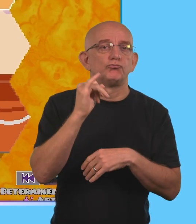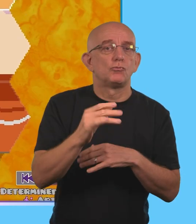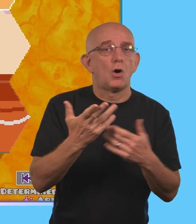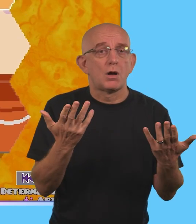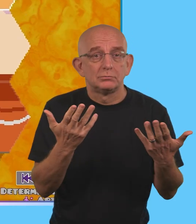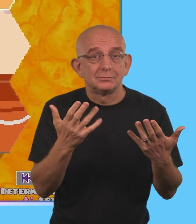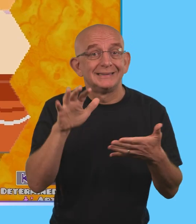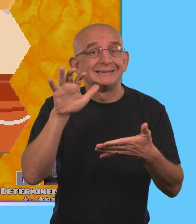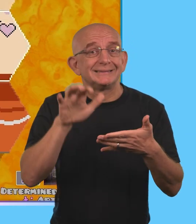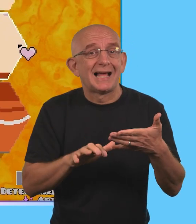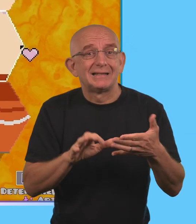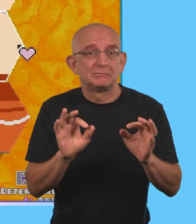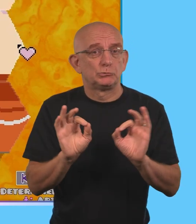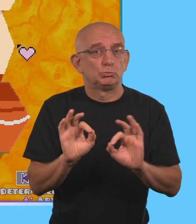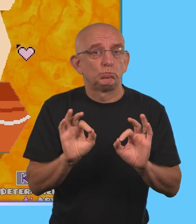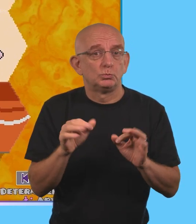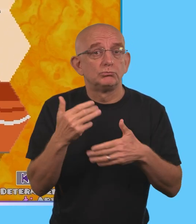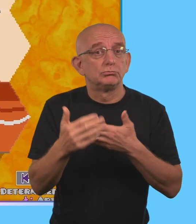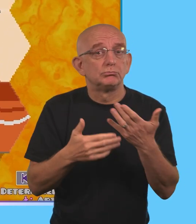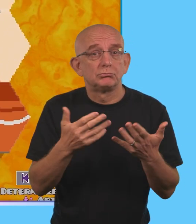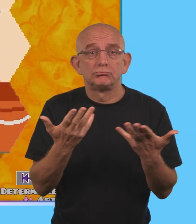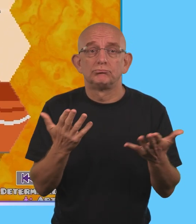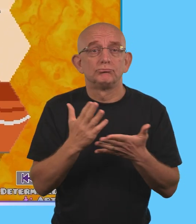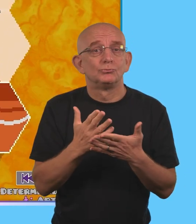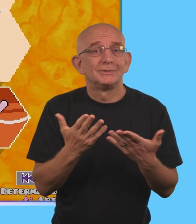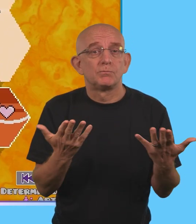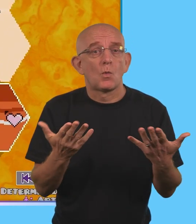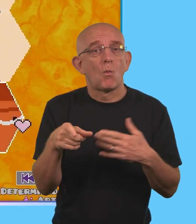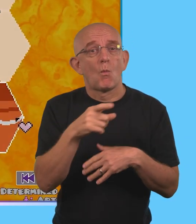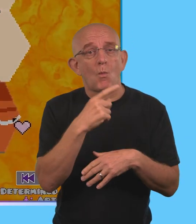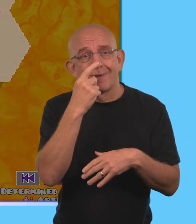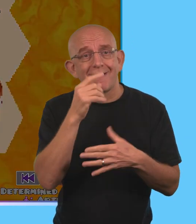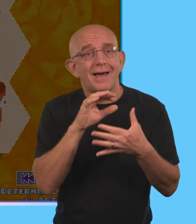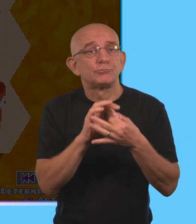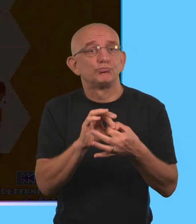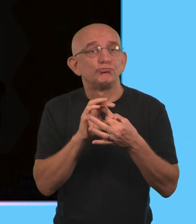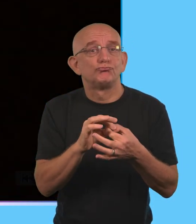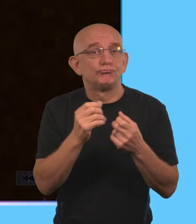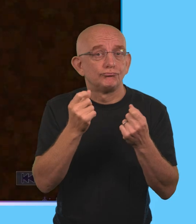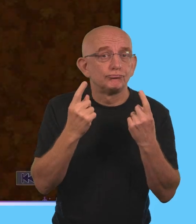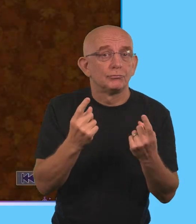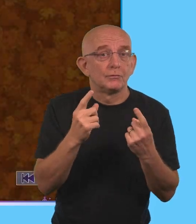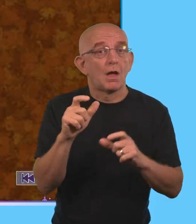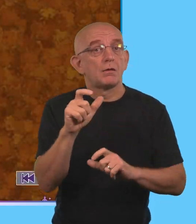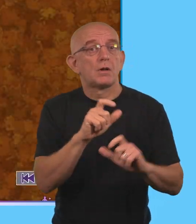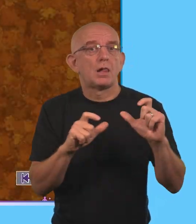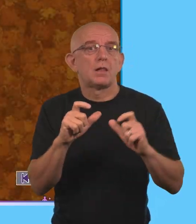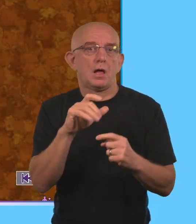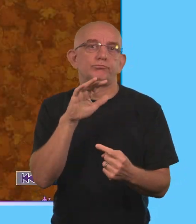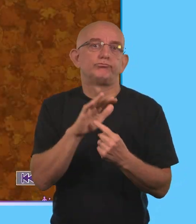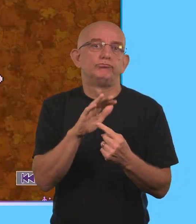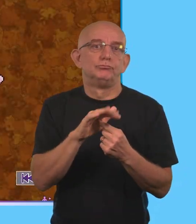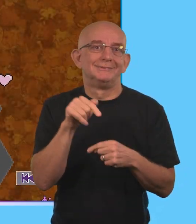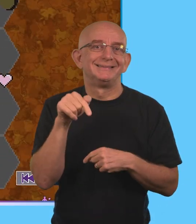There's no text at all in the game, greatly Increasing accessibility. Color is an important aspect of the game, and so the palette and puzzle